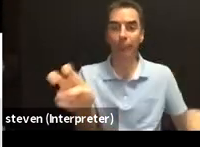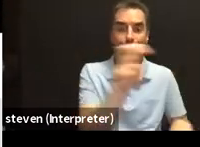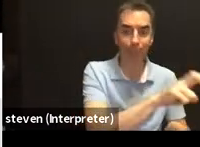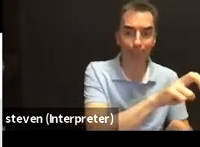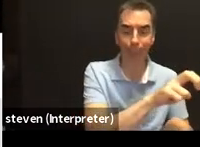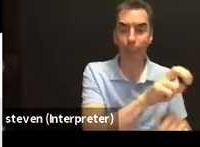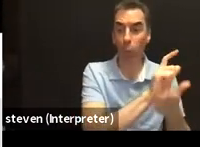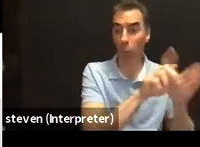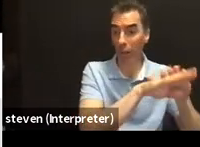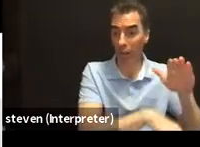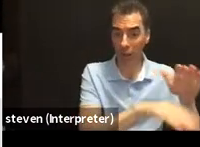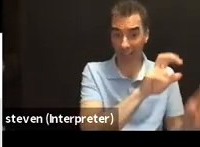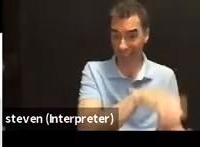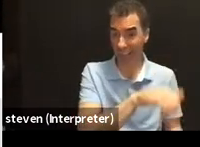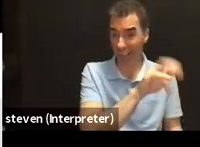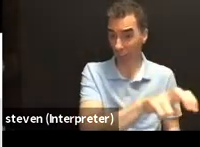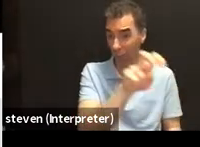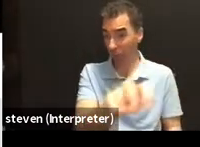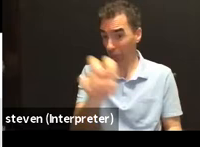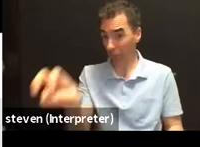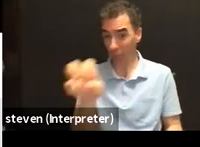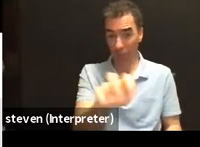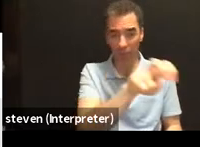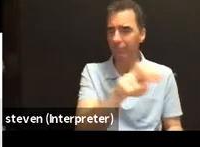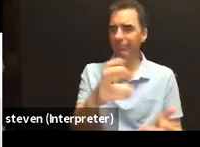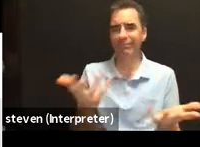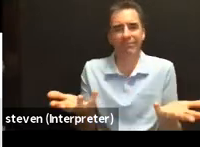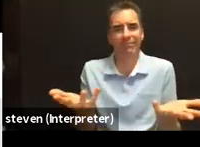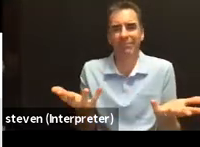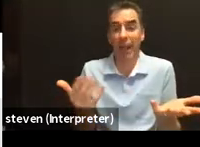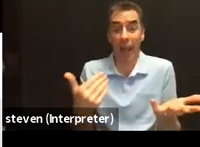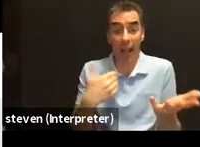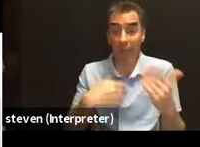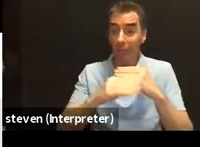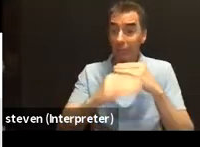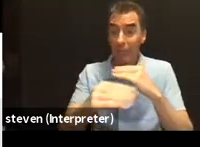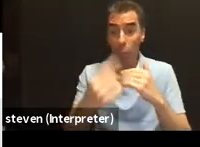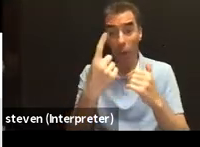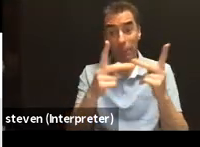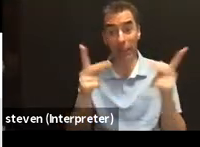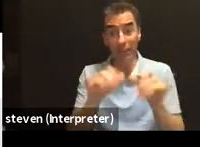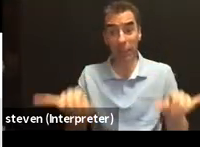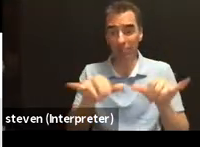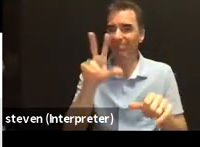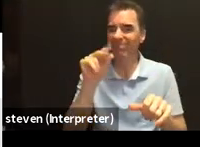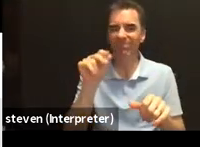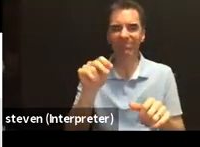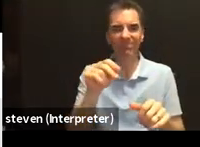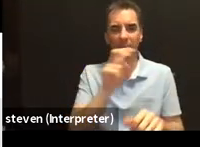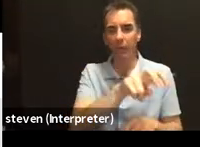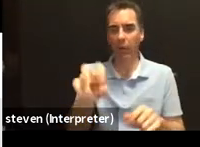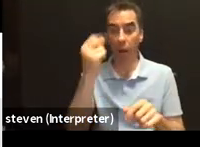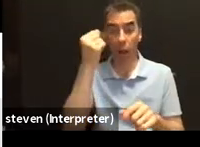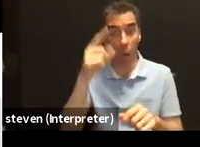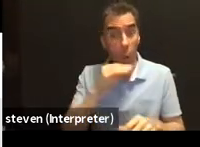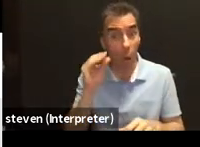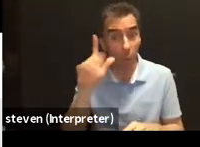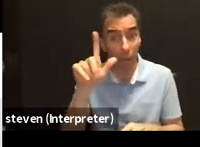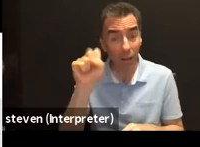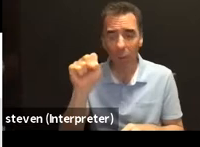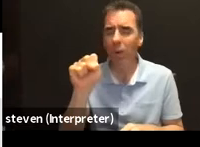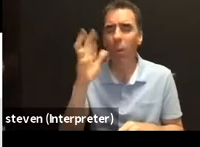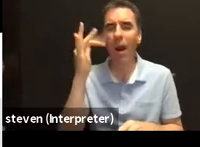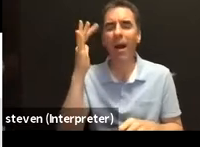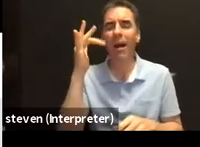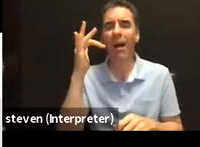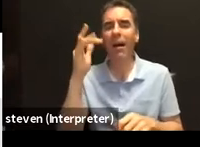maria.rodriguez: That essentially is a where they're where their housing situation is very unstable but technically speaking, they're not literally commerce based on the definition that we use for most of our programs.